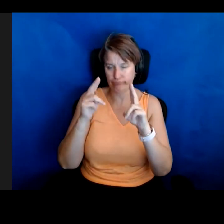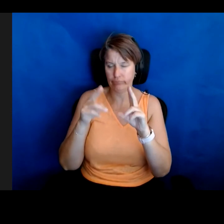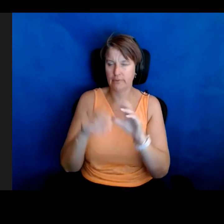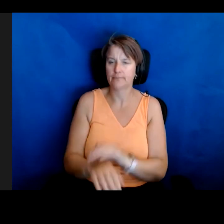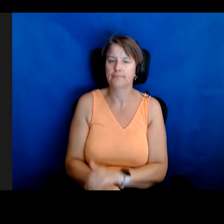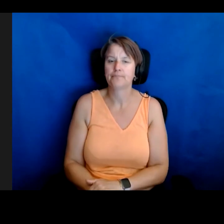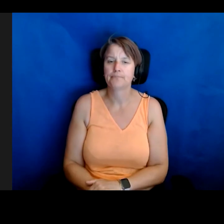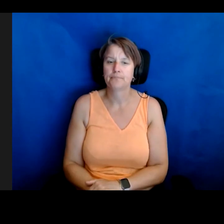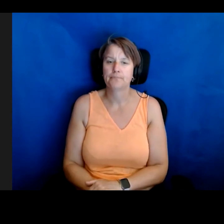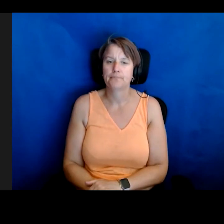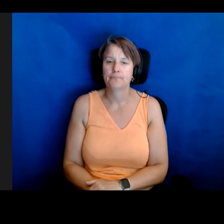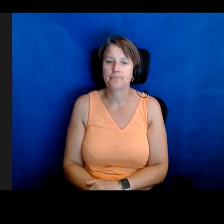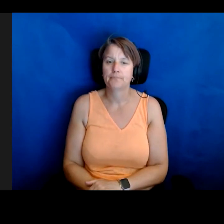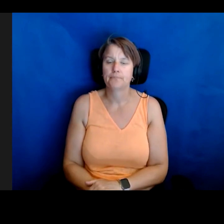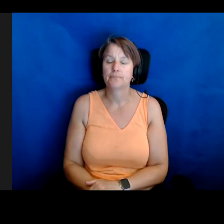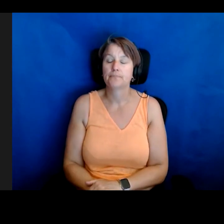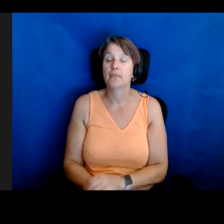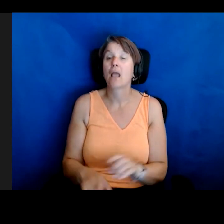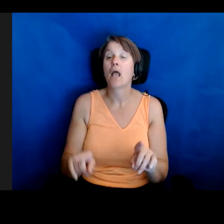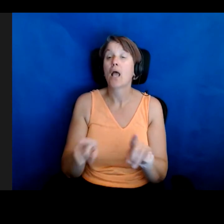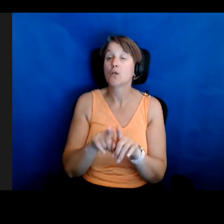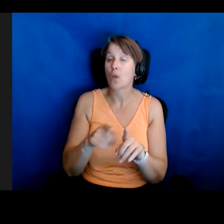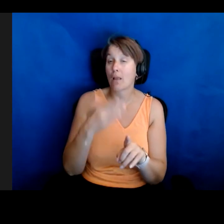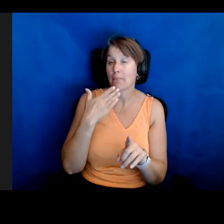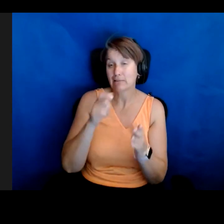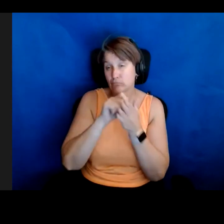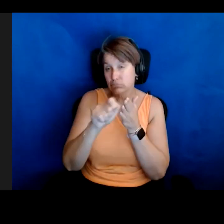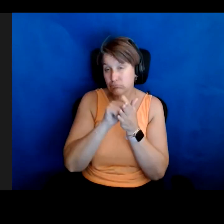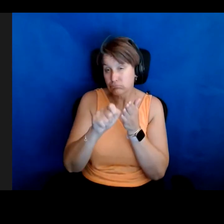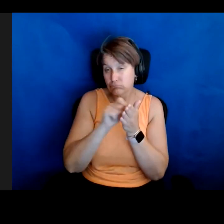And do please sign up to our mailing list for more information